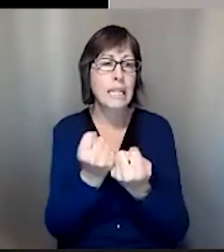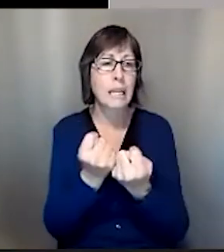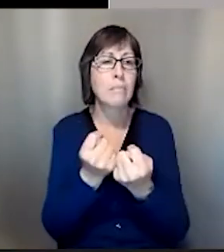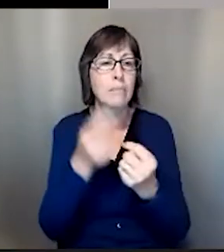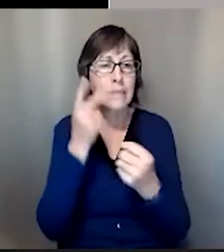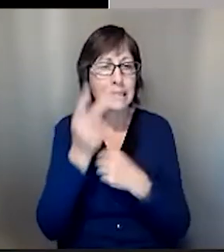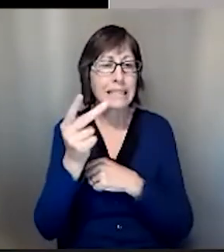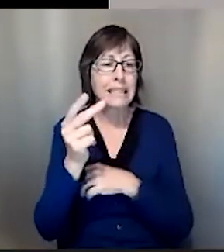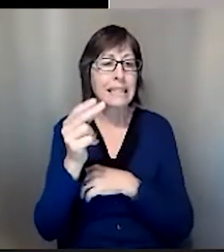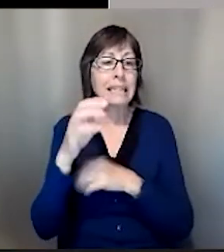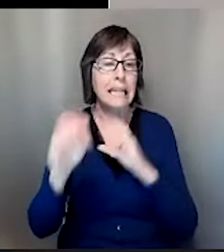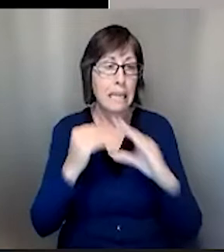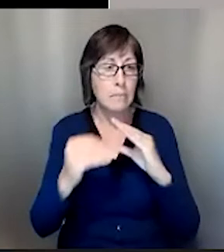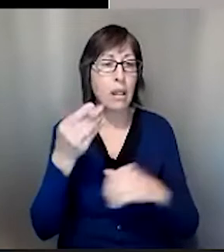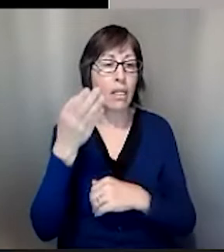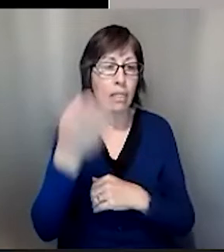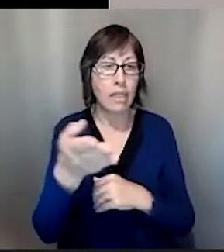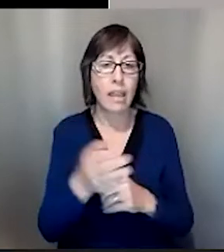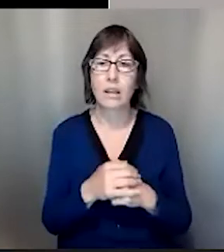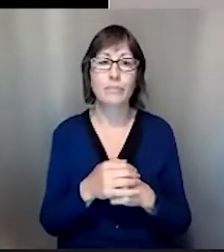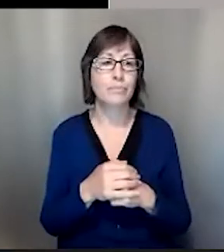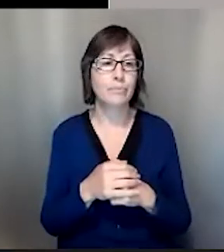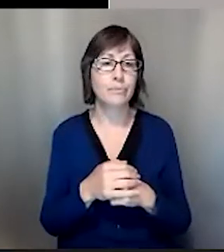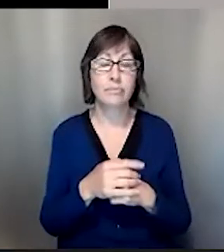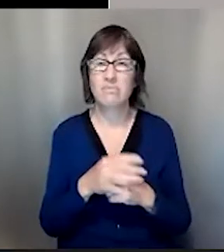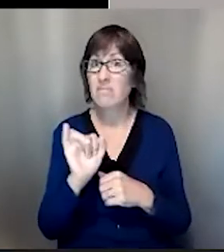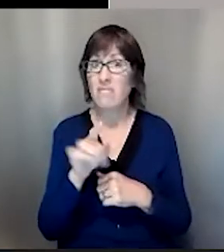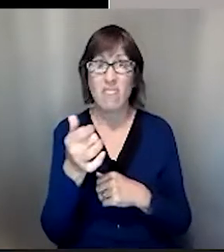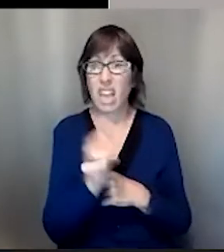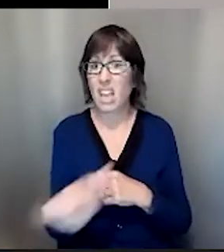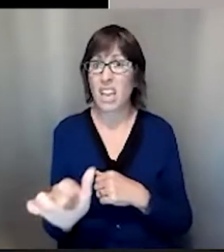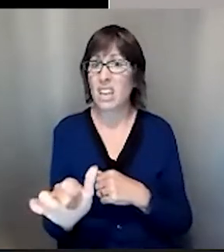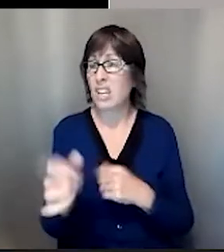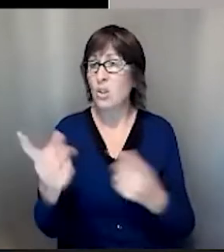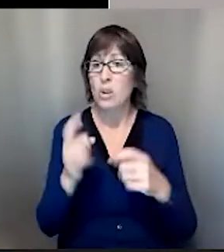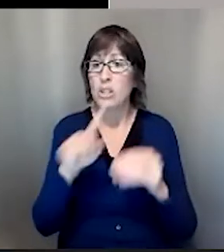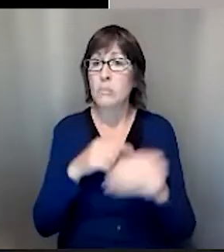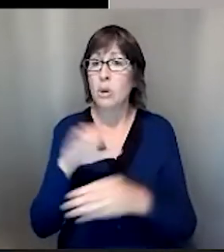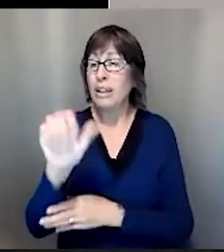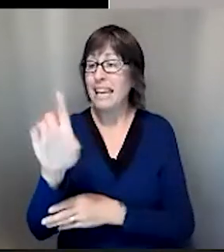good go-to email address if you ever have any questions about CADA and our public art program.